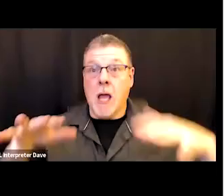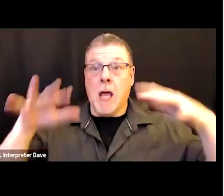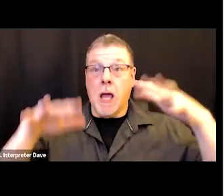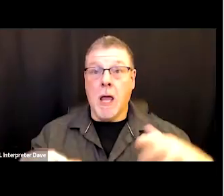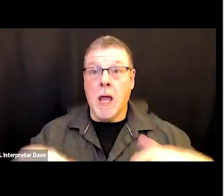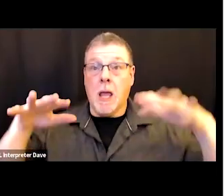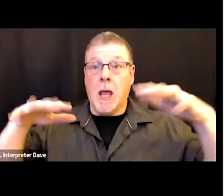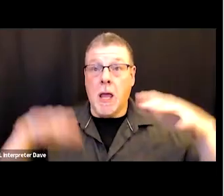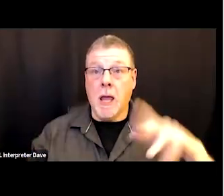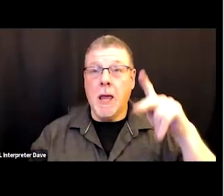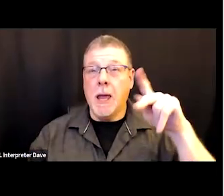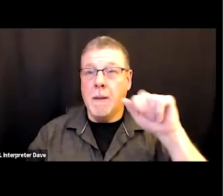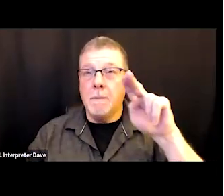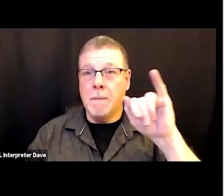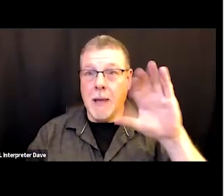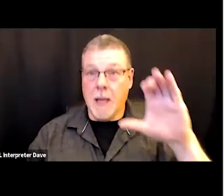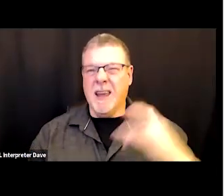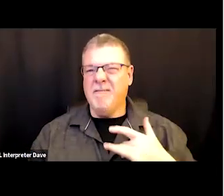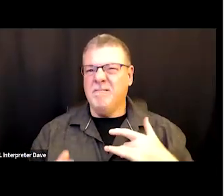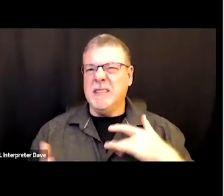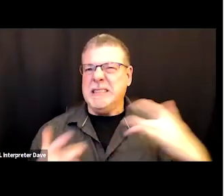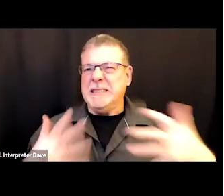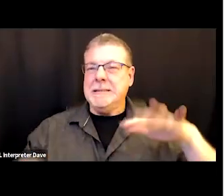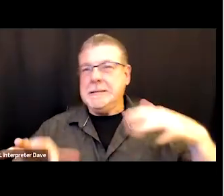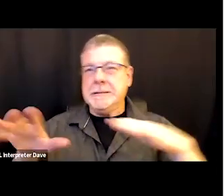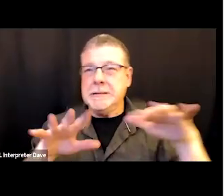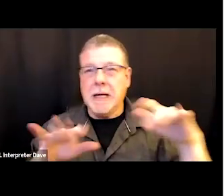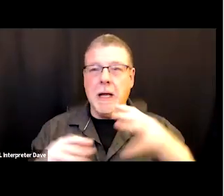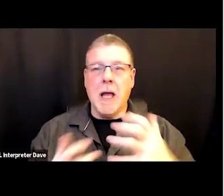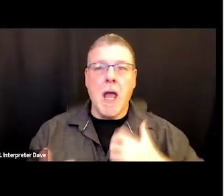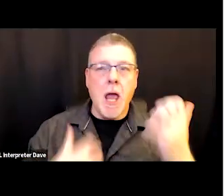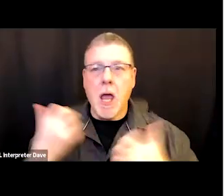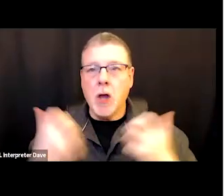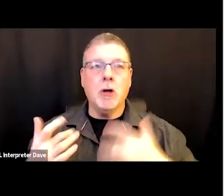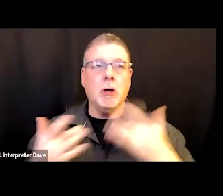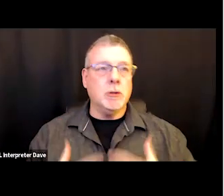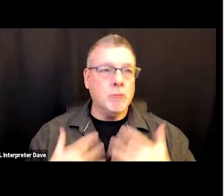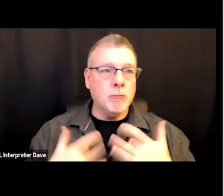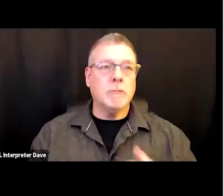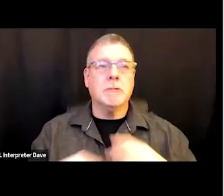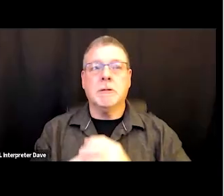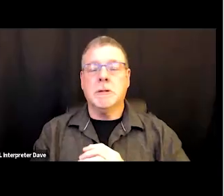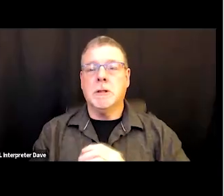as you know, they suffer from anxiety, irritability, anger, depression, exhaustion.